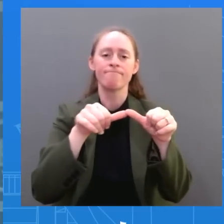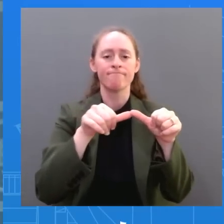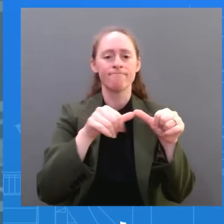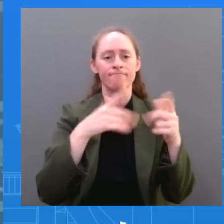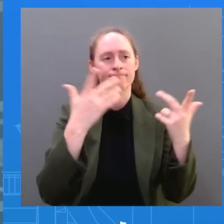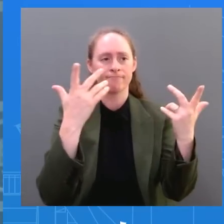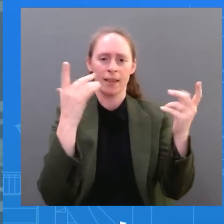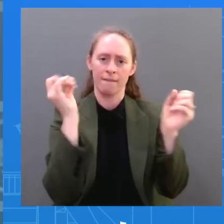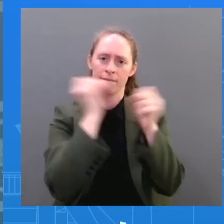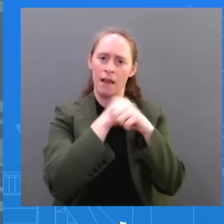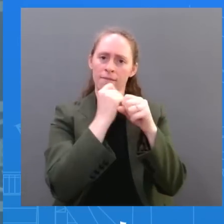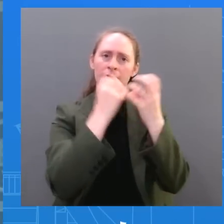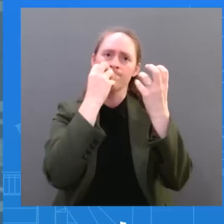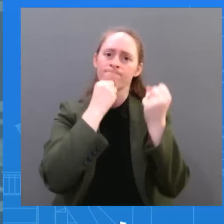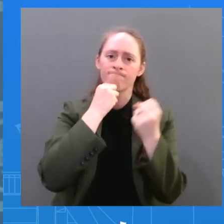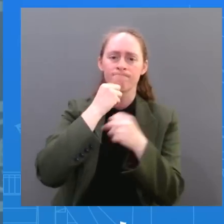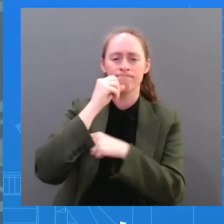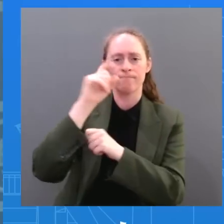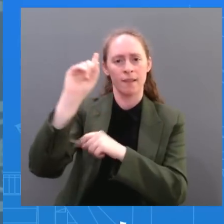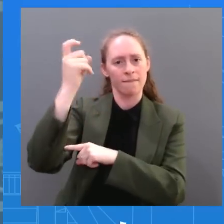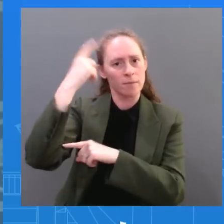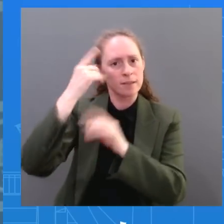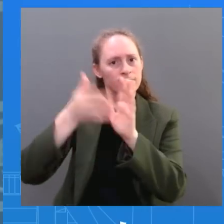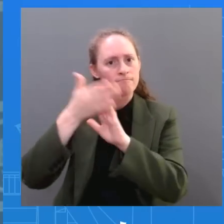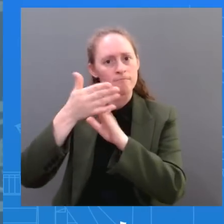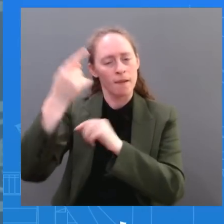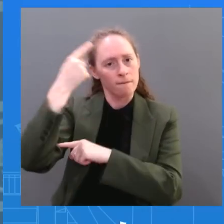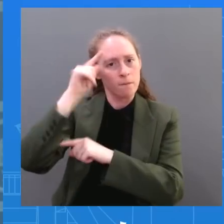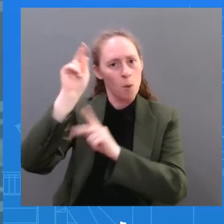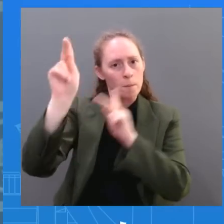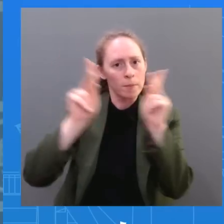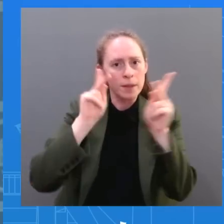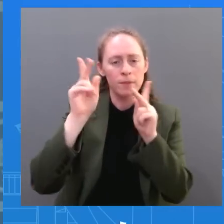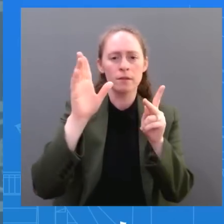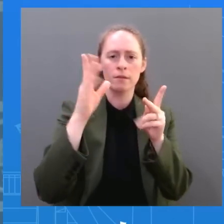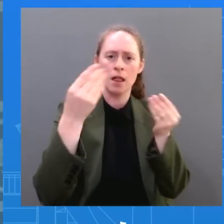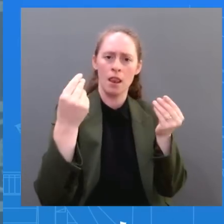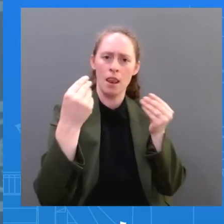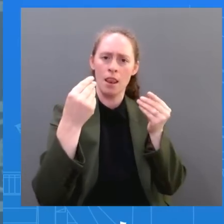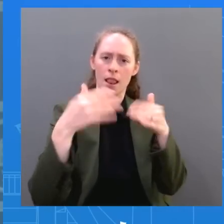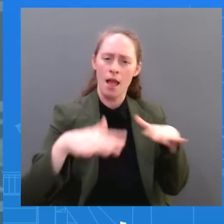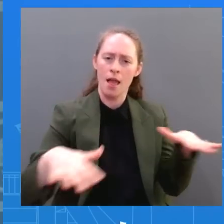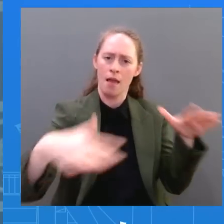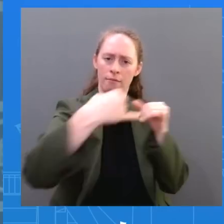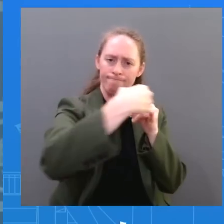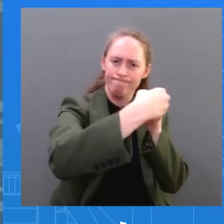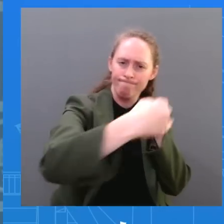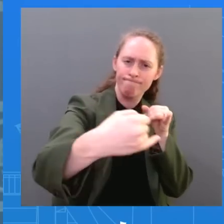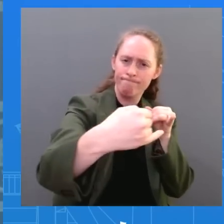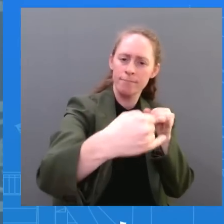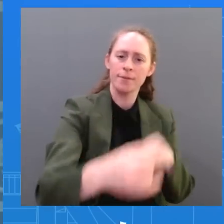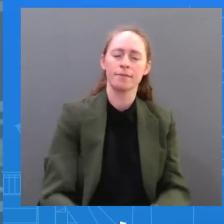And, you know -- and then, to your second question, going to the second one -- you know, we have said for months that the fighting in the Donbas,